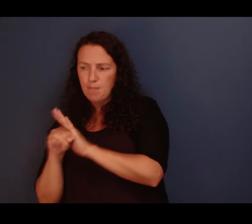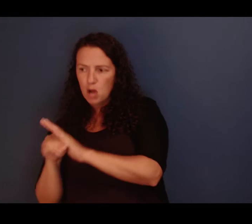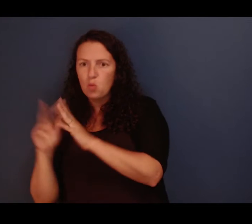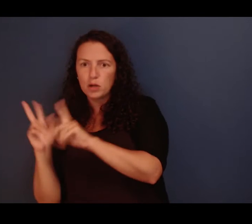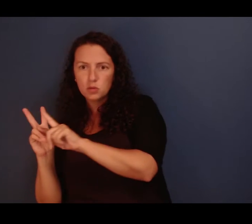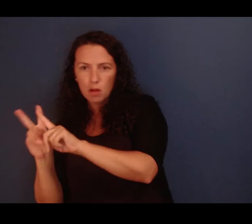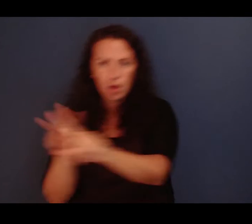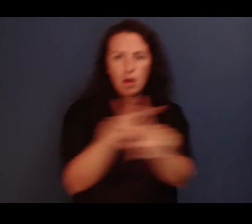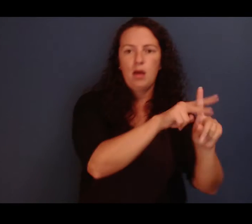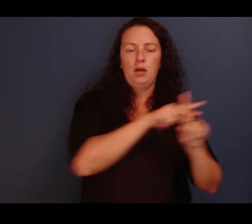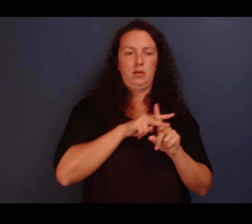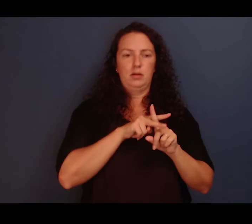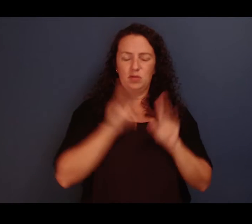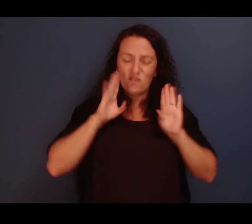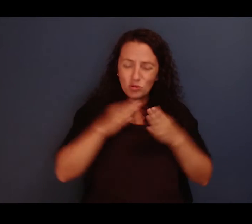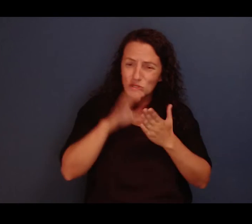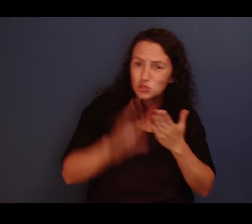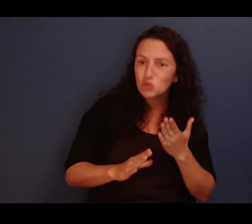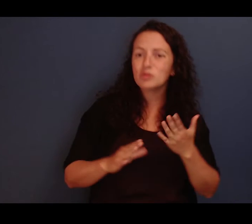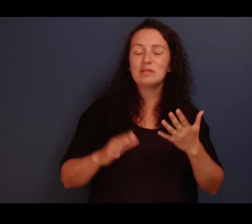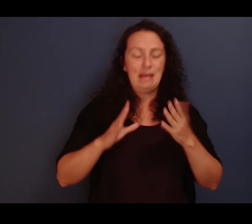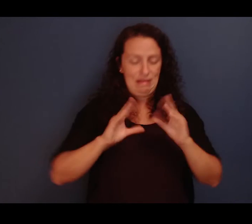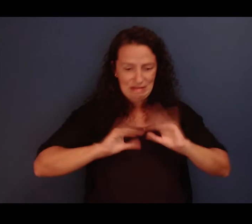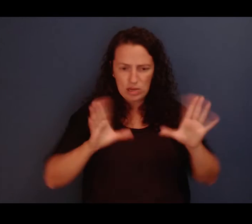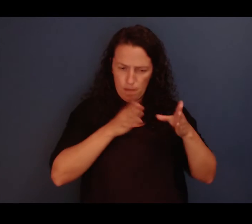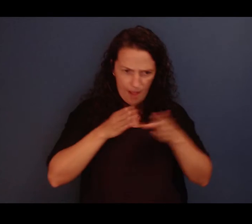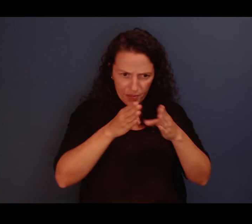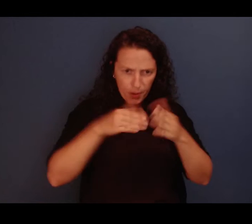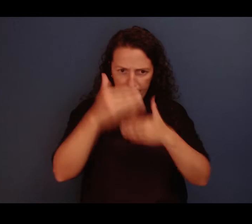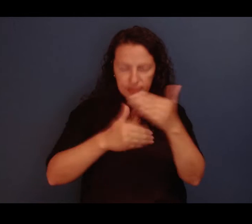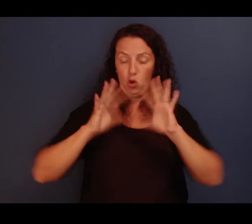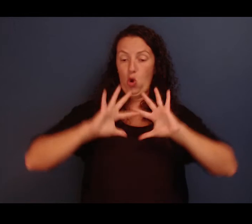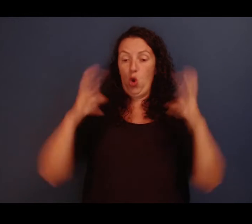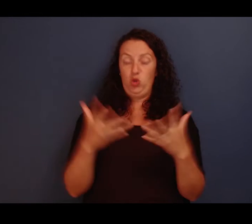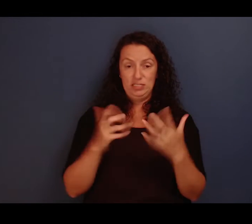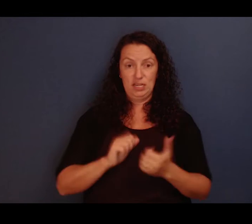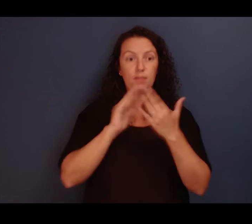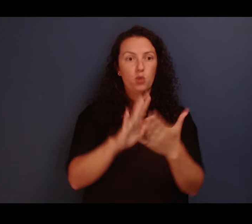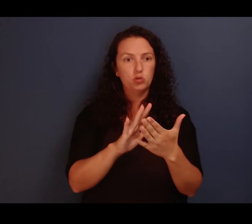student; a model that has clear pathways, a holistic approach, guided support, wrap-around